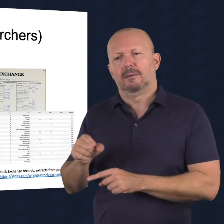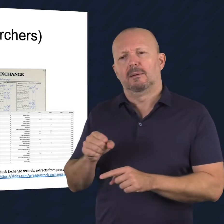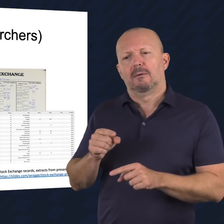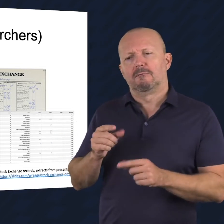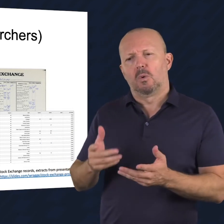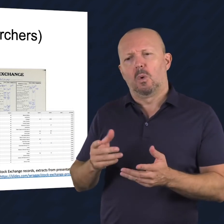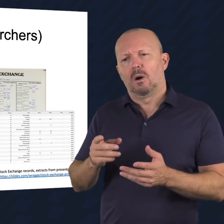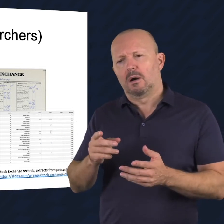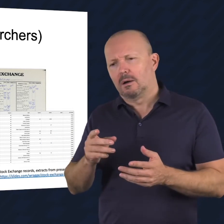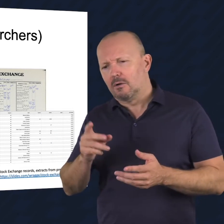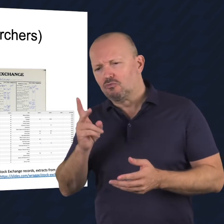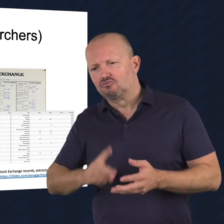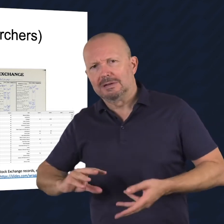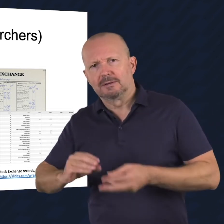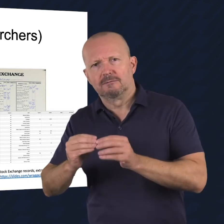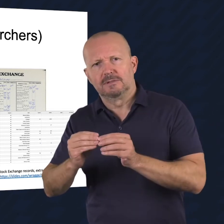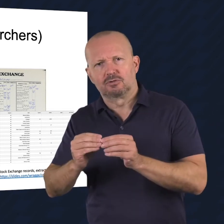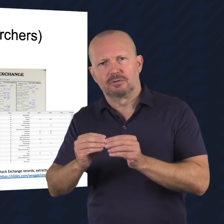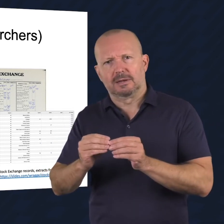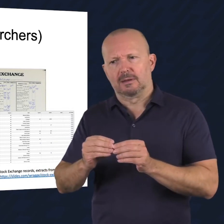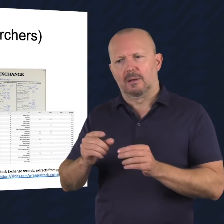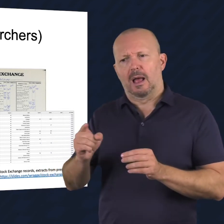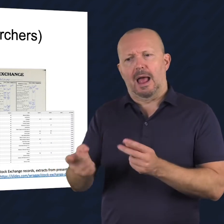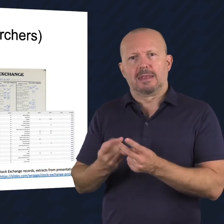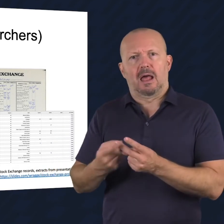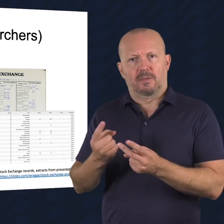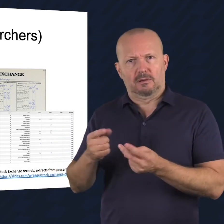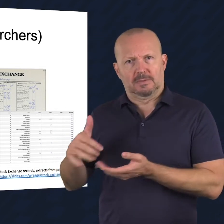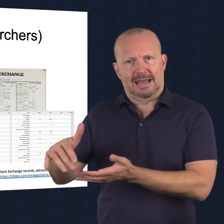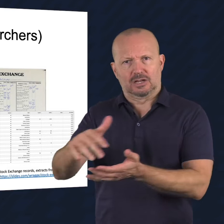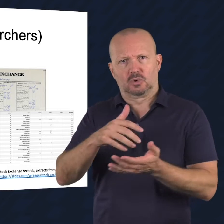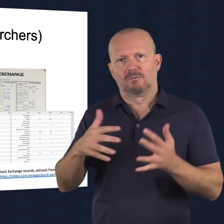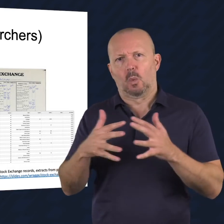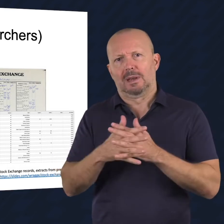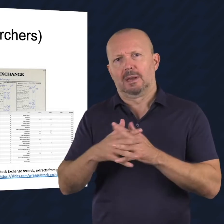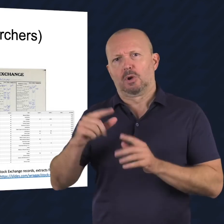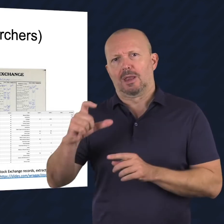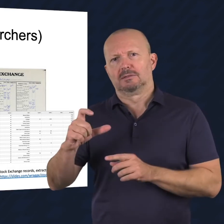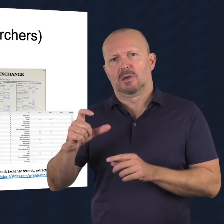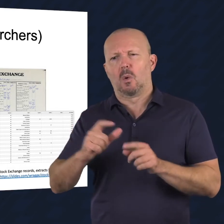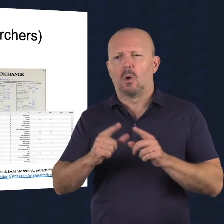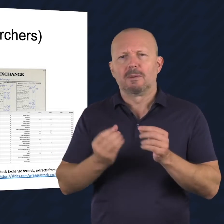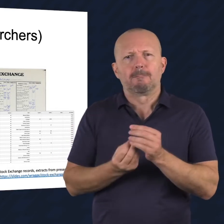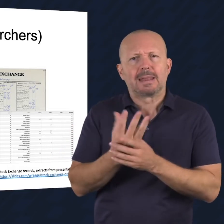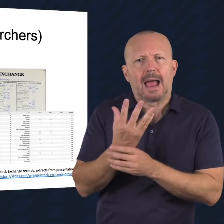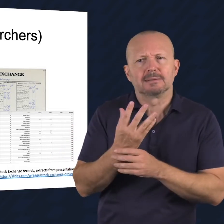and the importance of reconfiguring the perspective of the palimpsest-like collection of William Colenso.